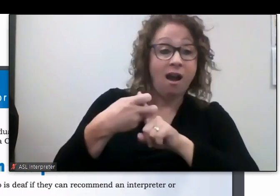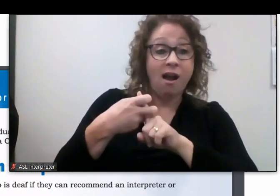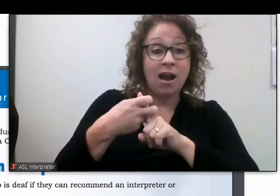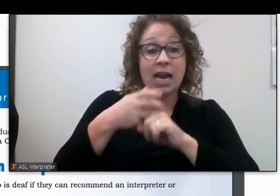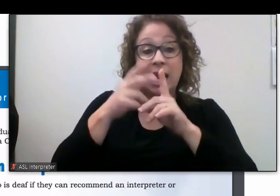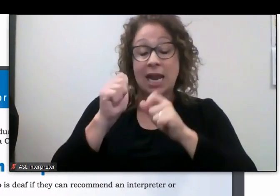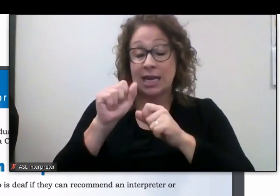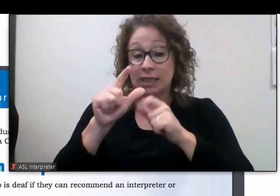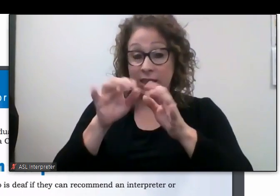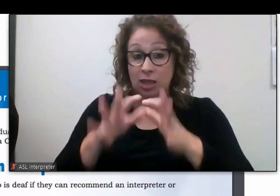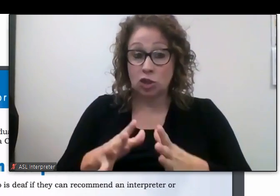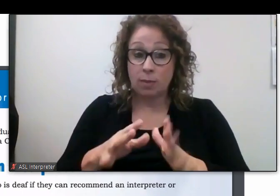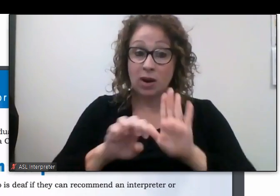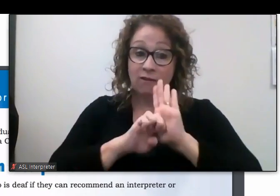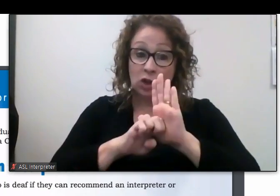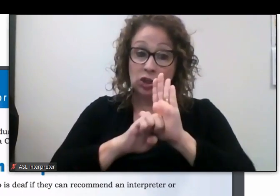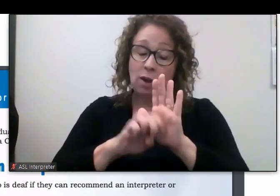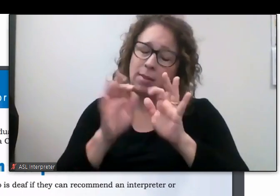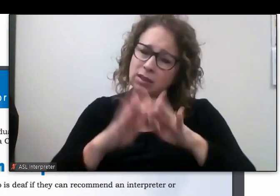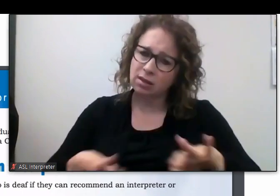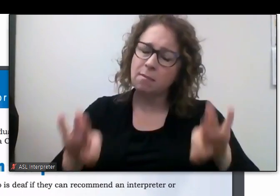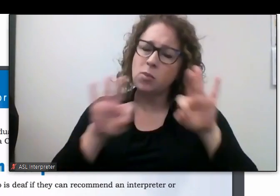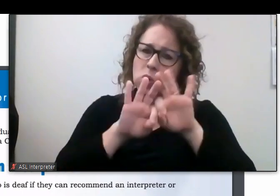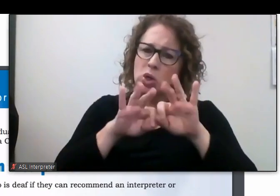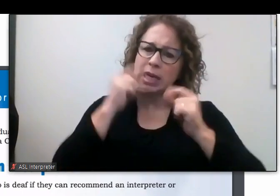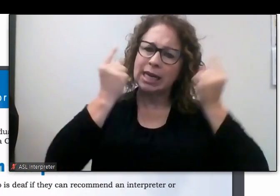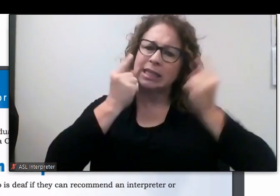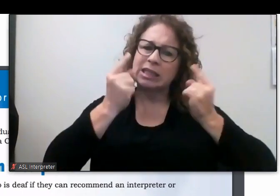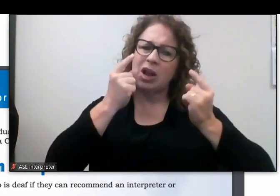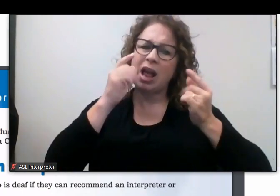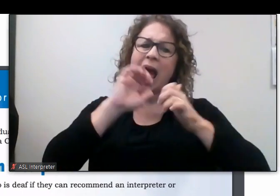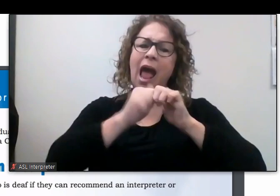For example it is important to consider the length of the meeting.